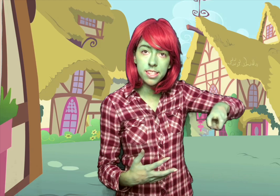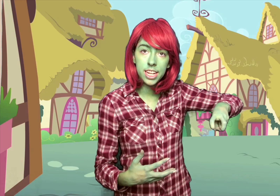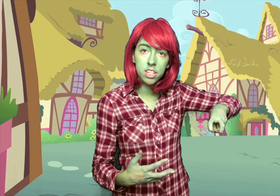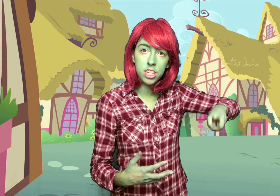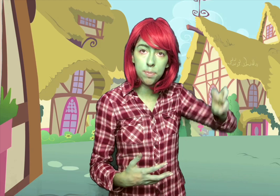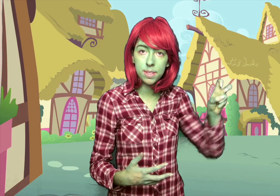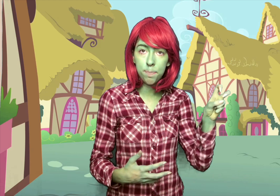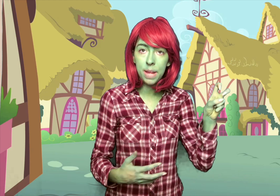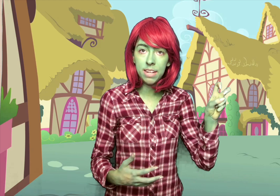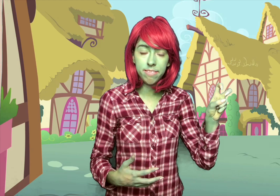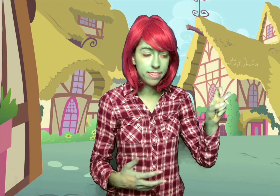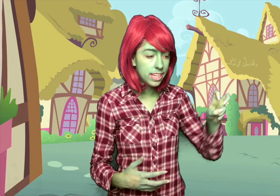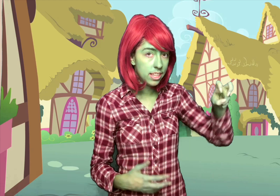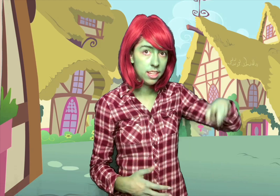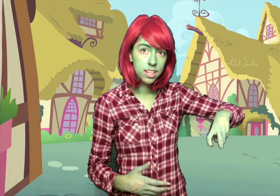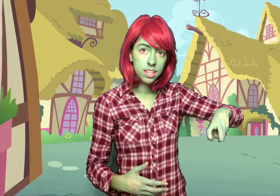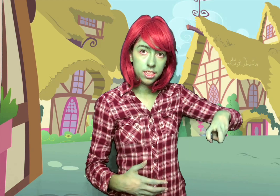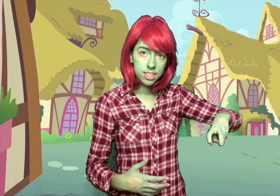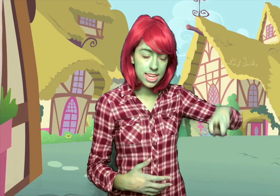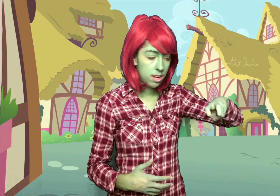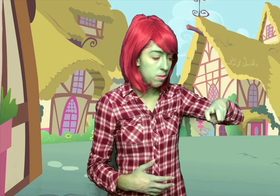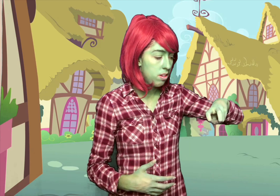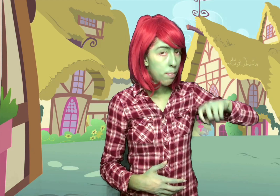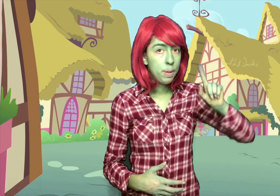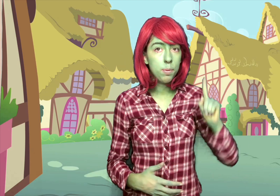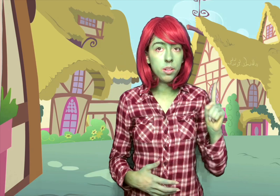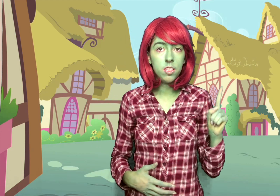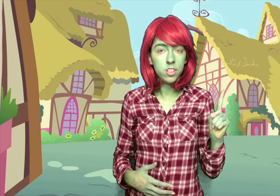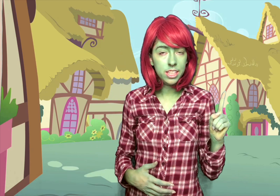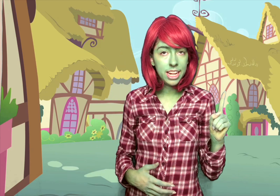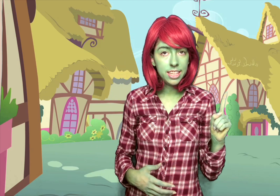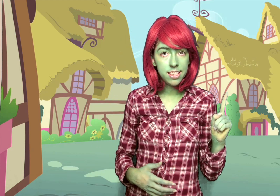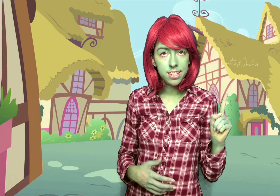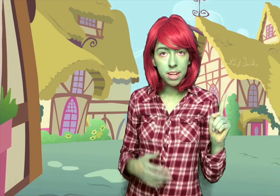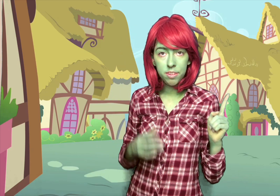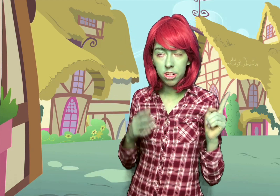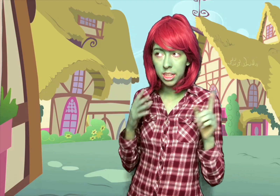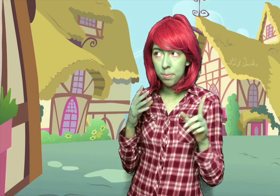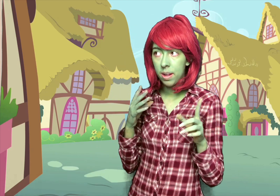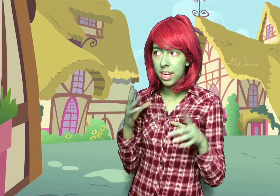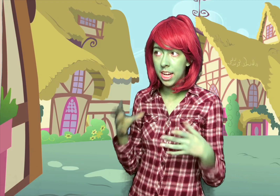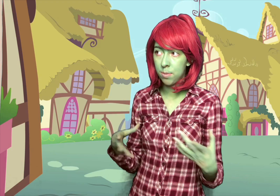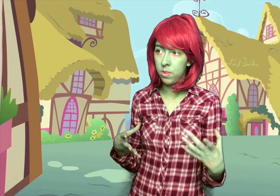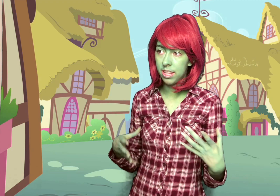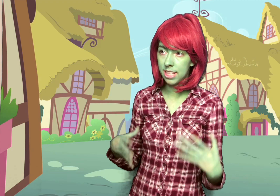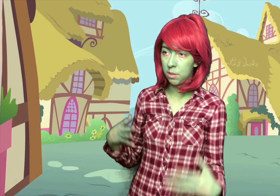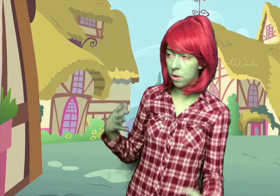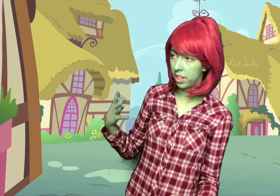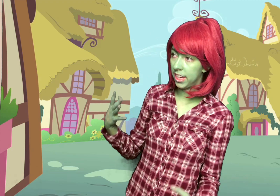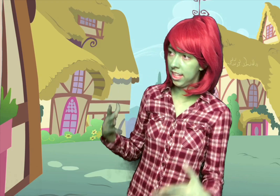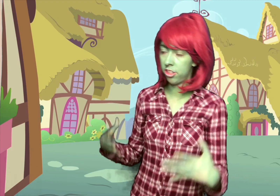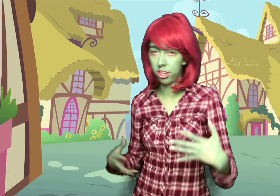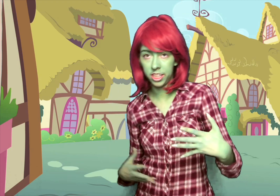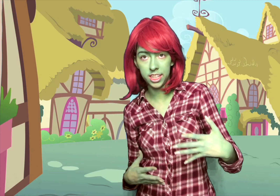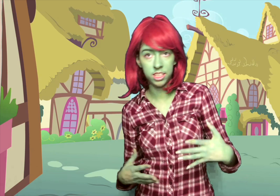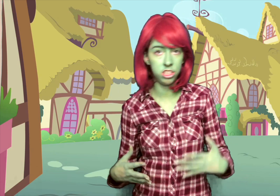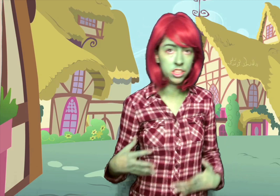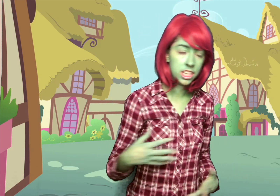hand shape it's a bent v down. people are usually like this now if you're talking about an animal that's like walking and talking during a